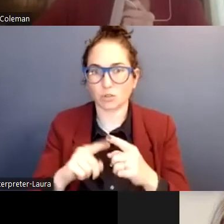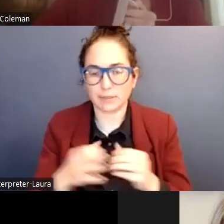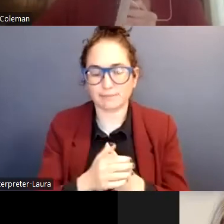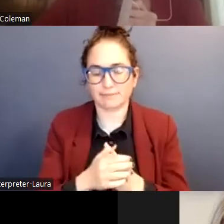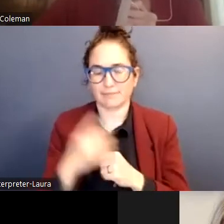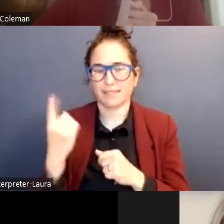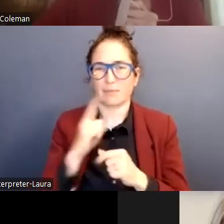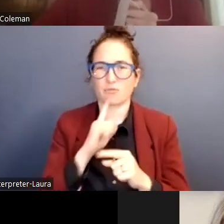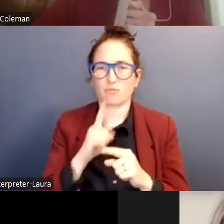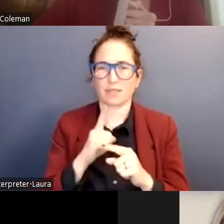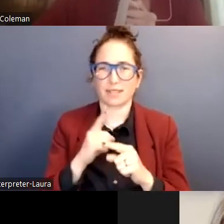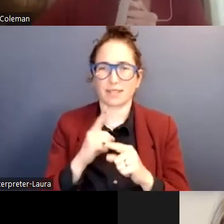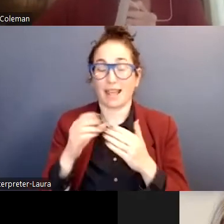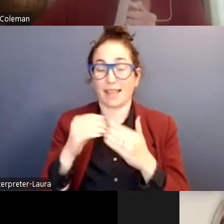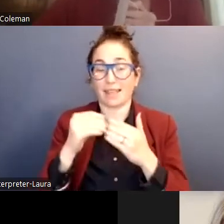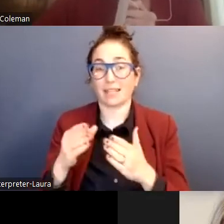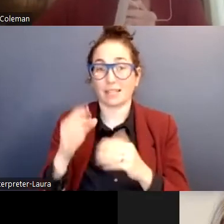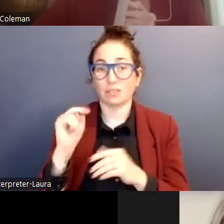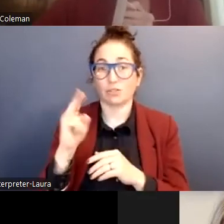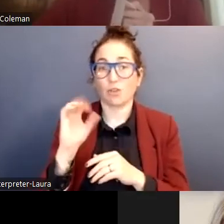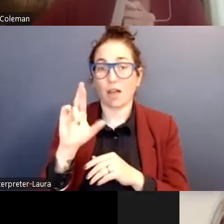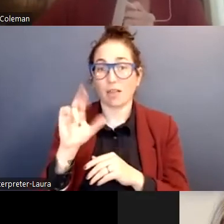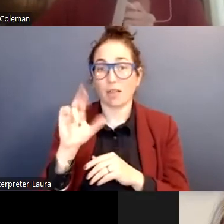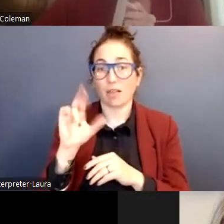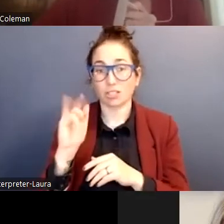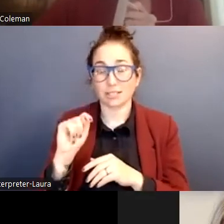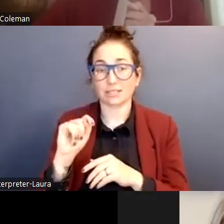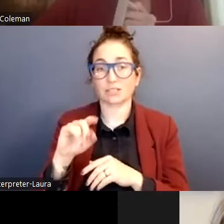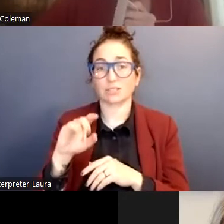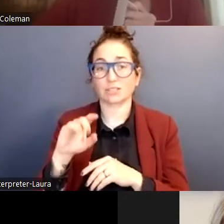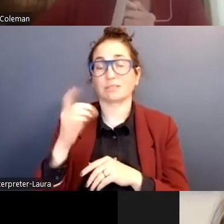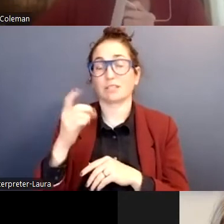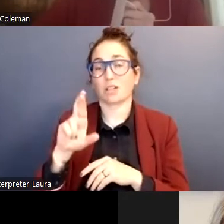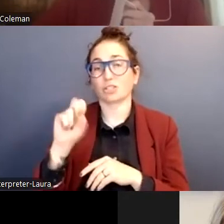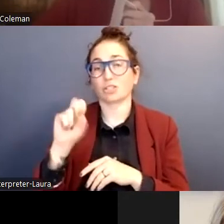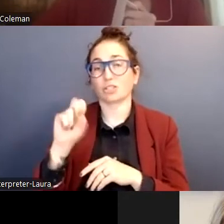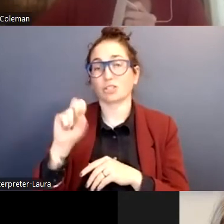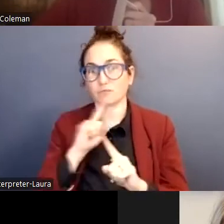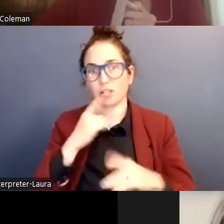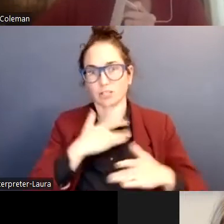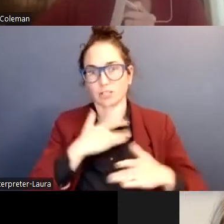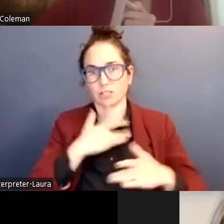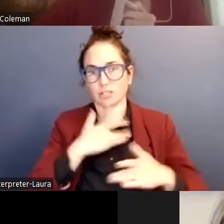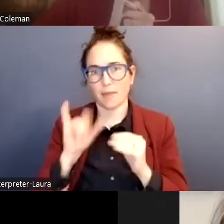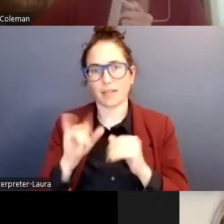neurologist Dr. Joseph sins is deeply concerned about you should check out his book rights